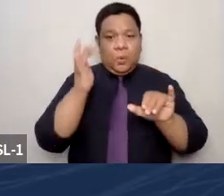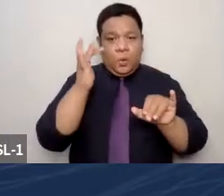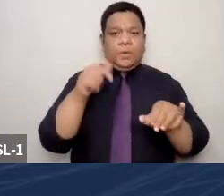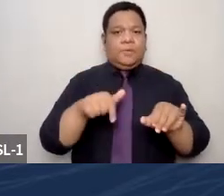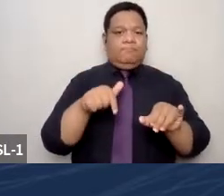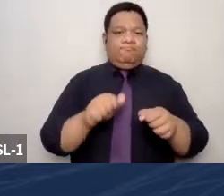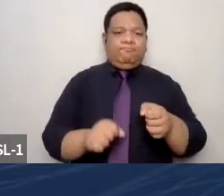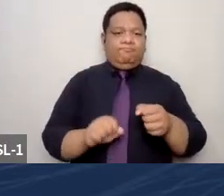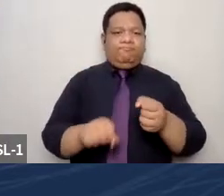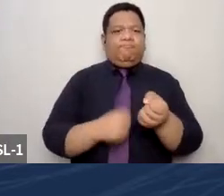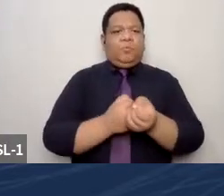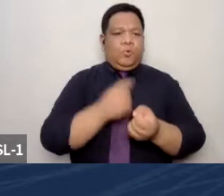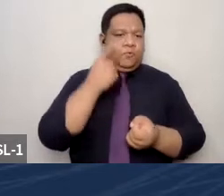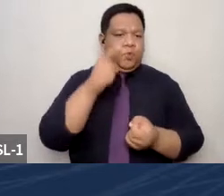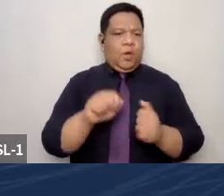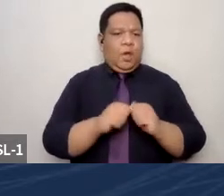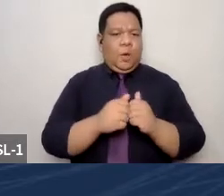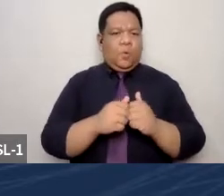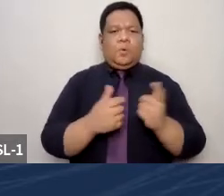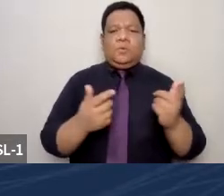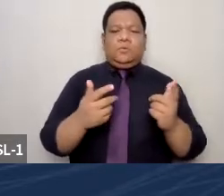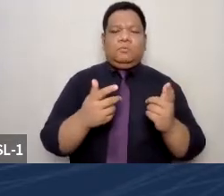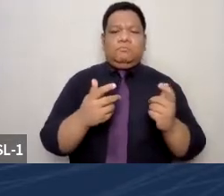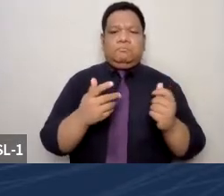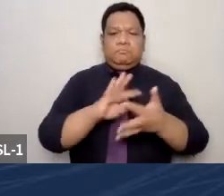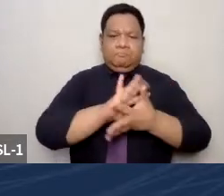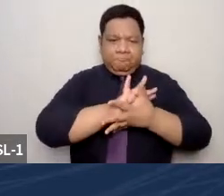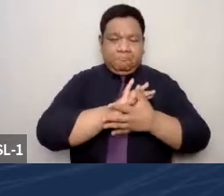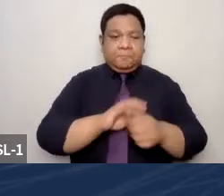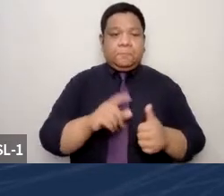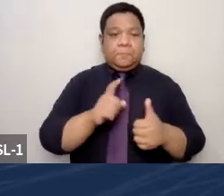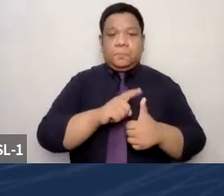So we first prioritized our workers and frontline health services.